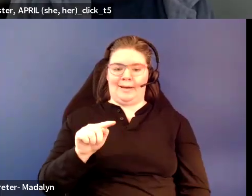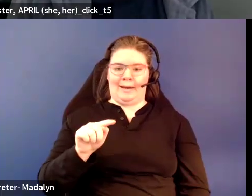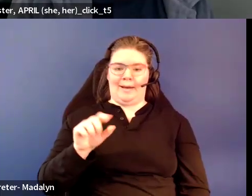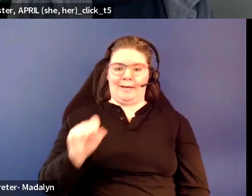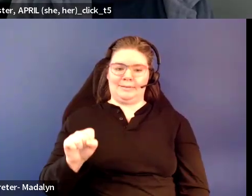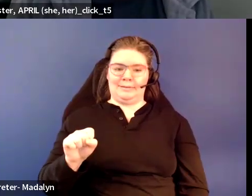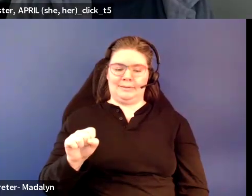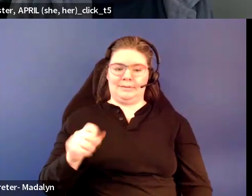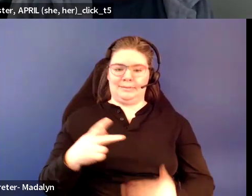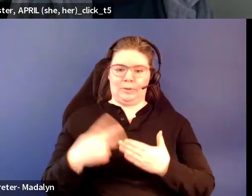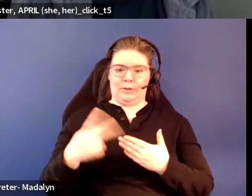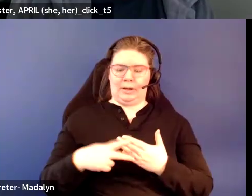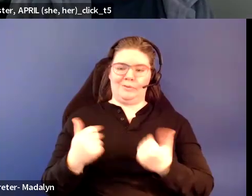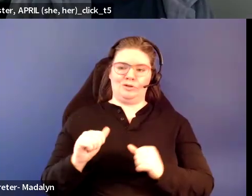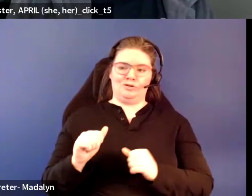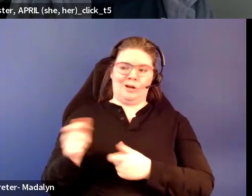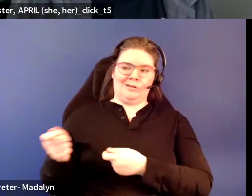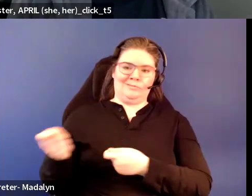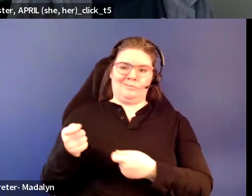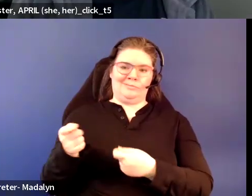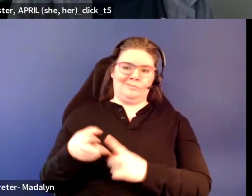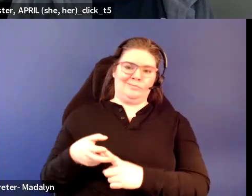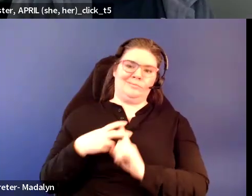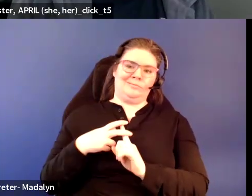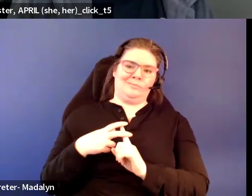Carolyn Grawi: So we'll try to get him into. Come to some of the stuff sometimes. What happens is.